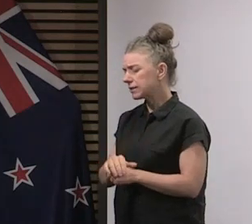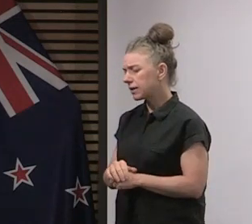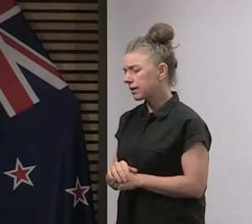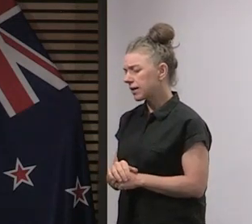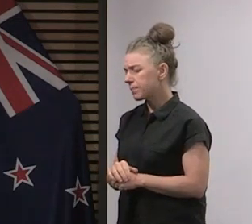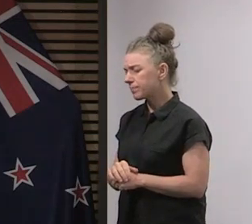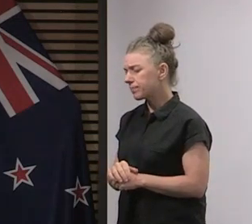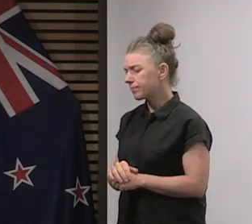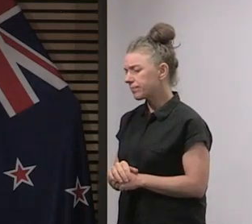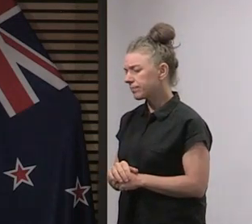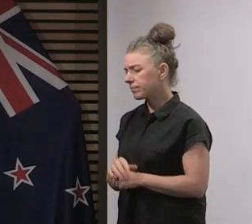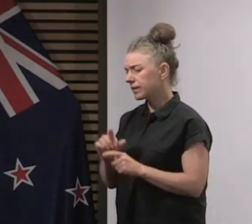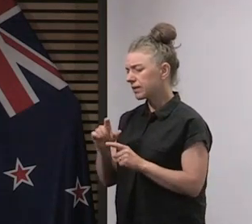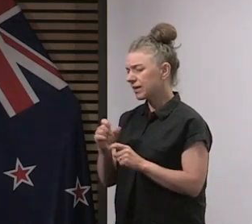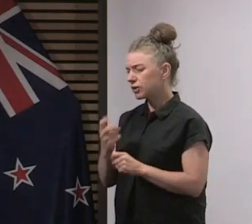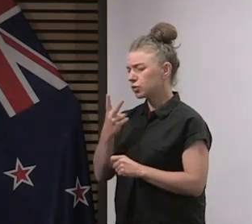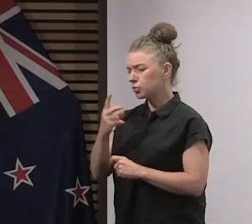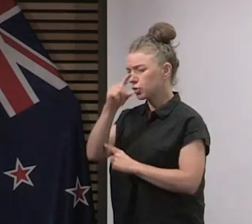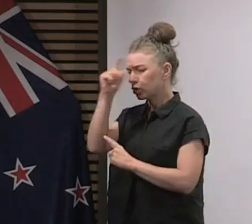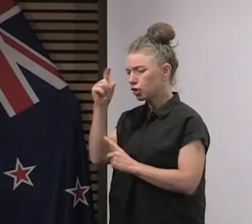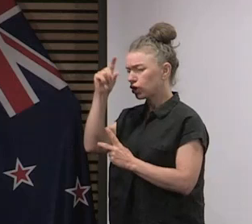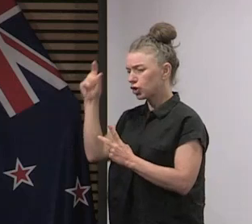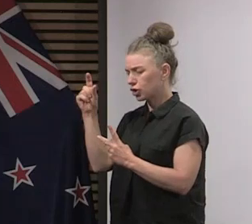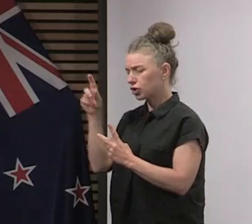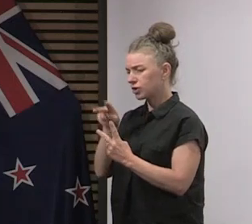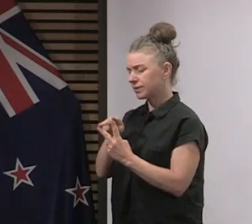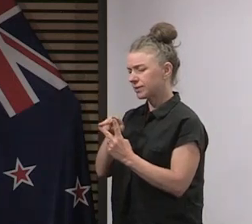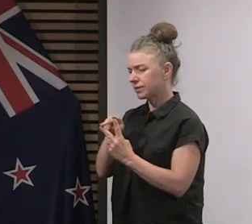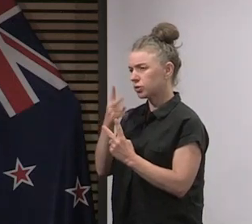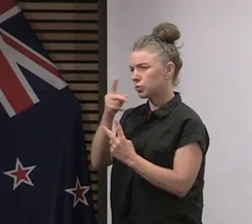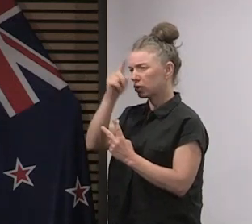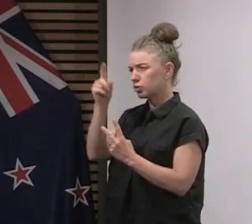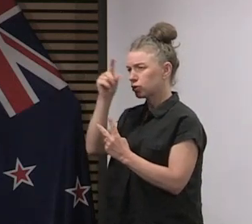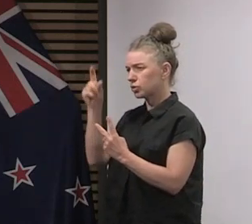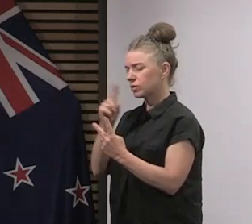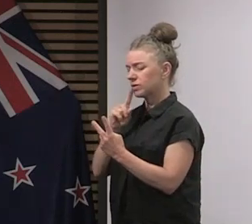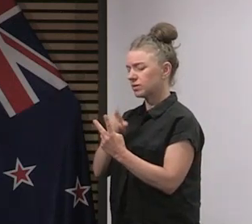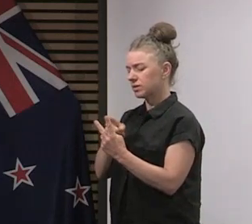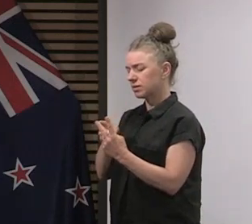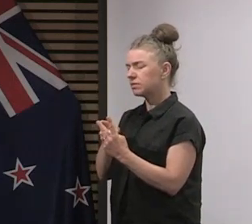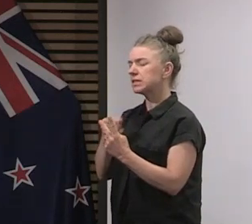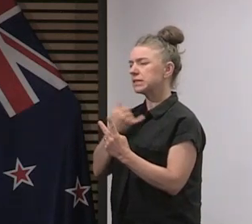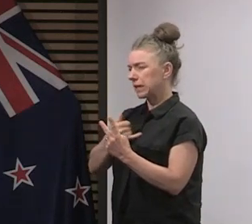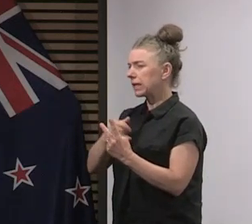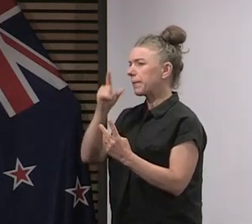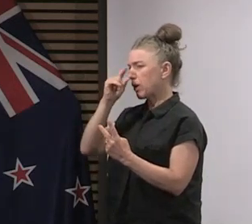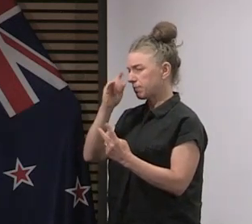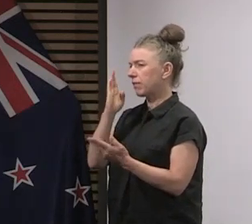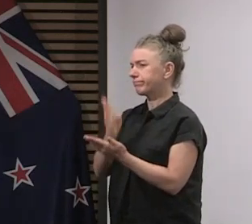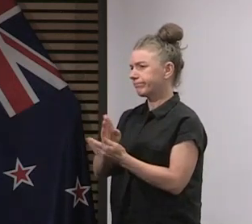have on order we will definitely make an announcement about that.